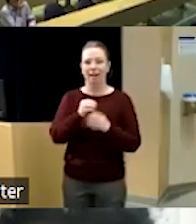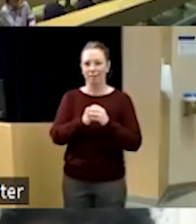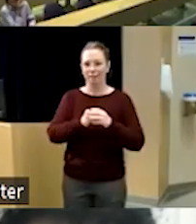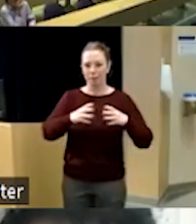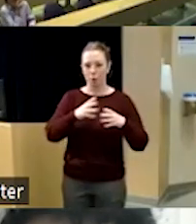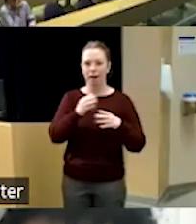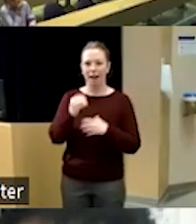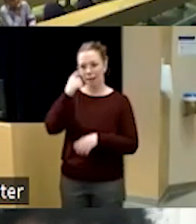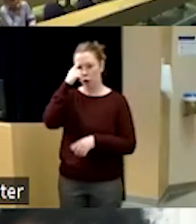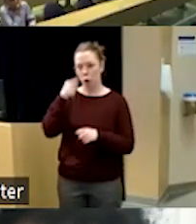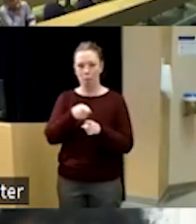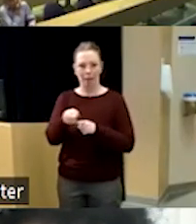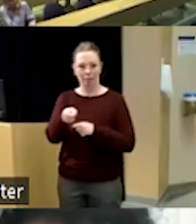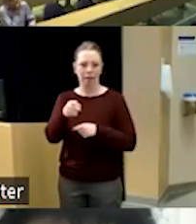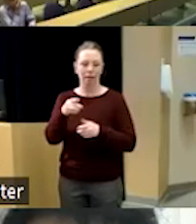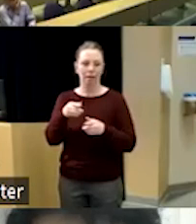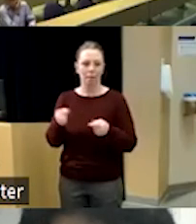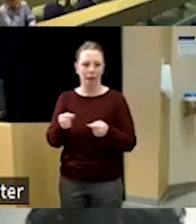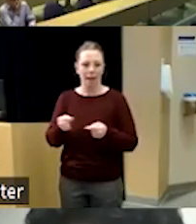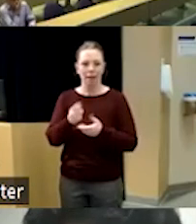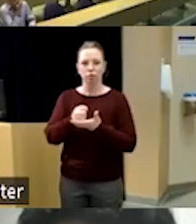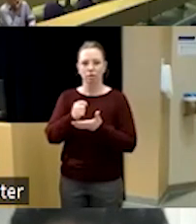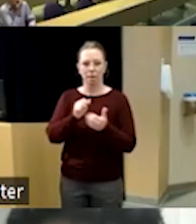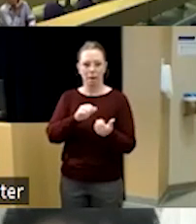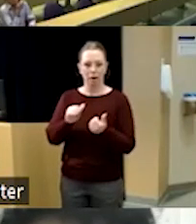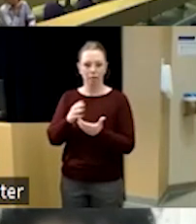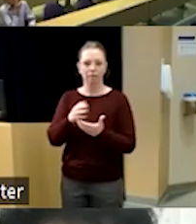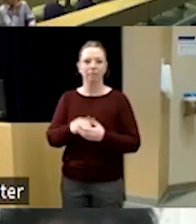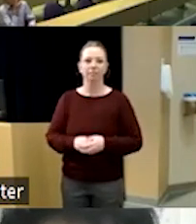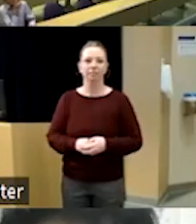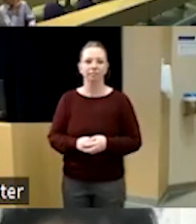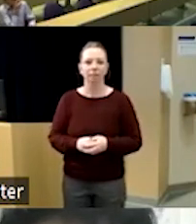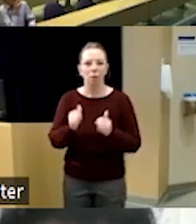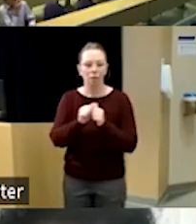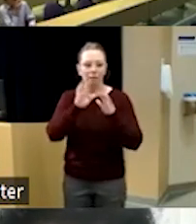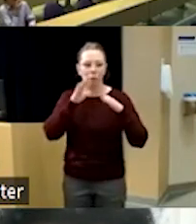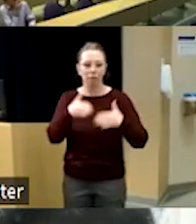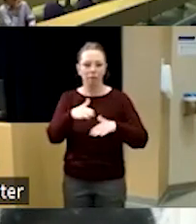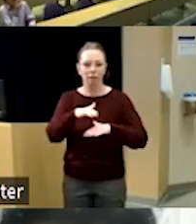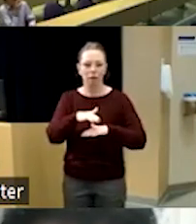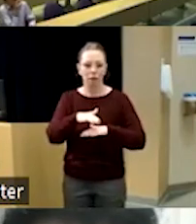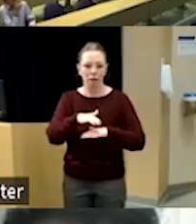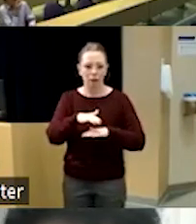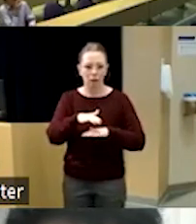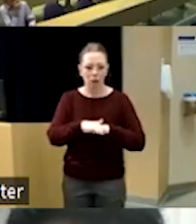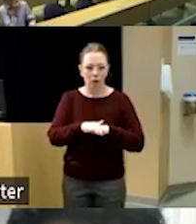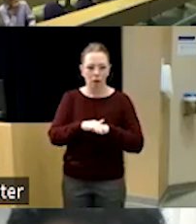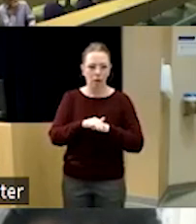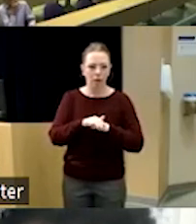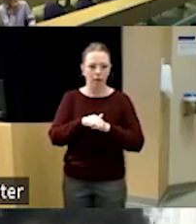pain pre-clinital models and clinical models where the focus on peripheral nose receptors and dorsal